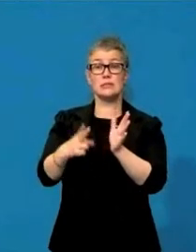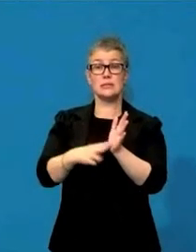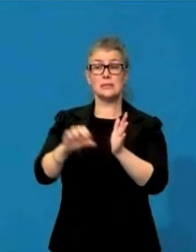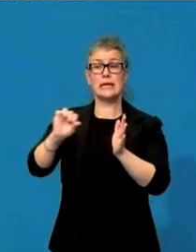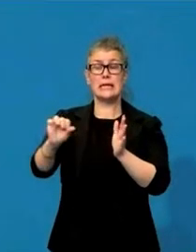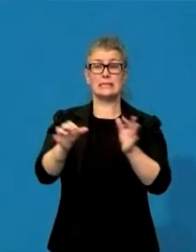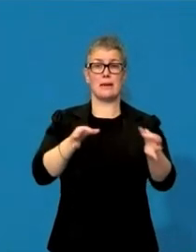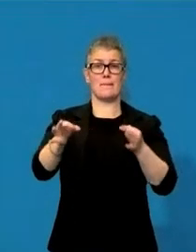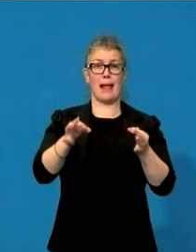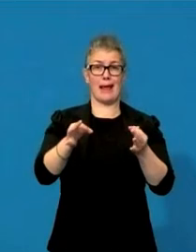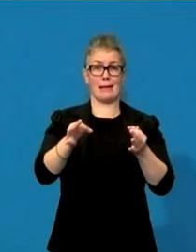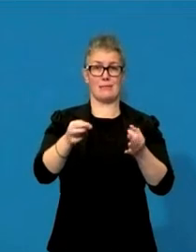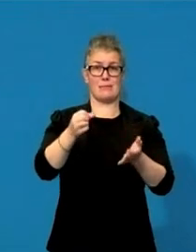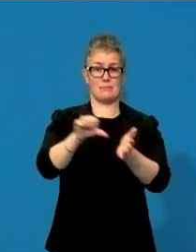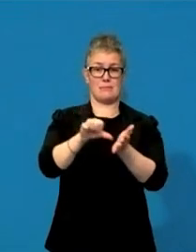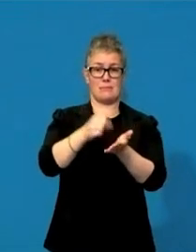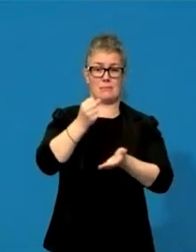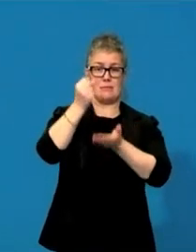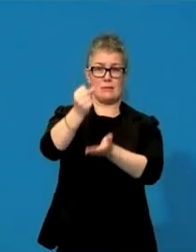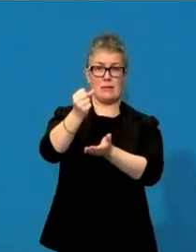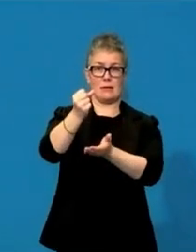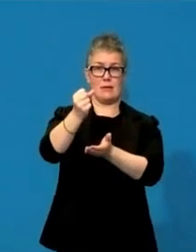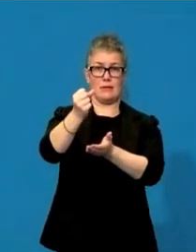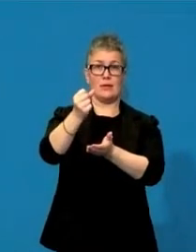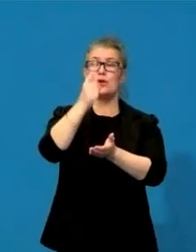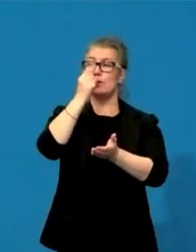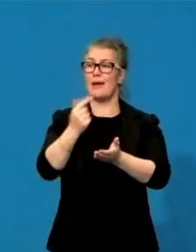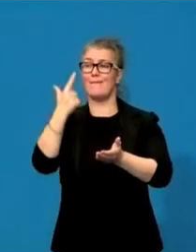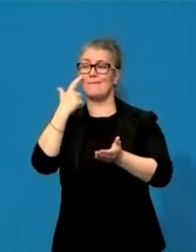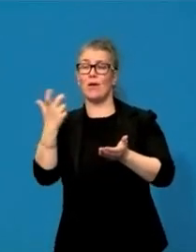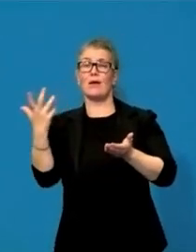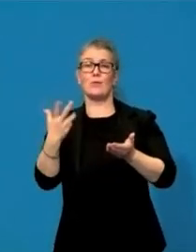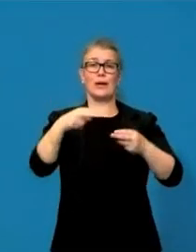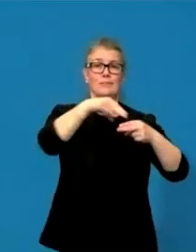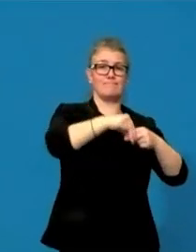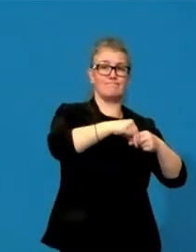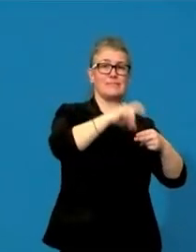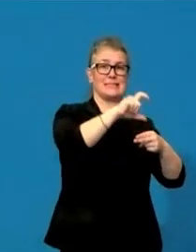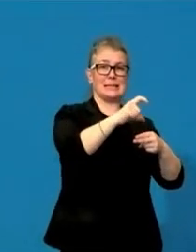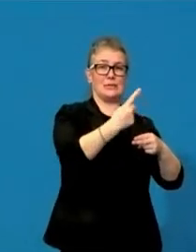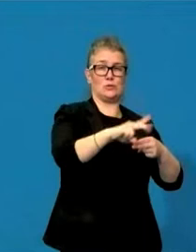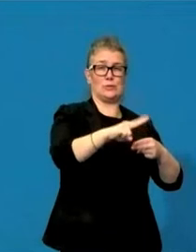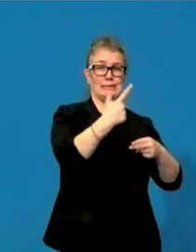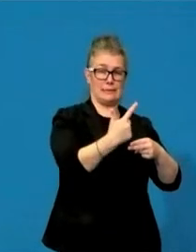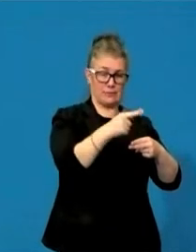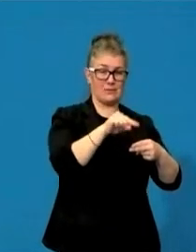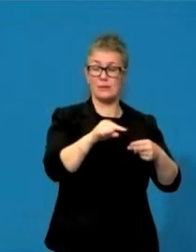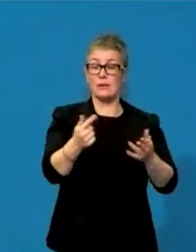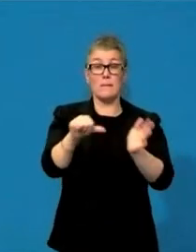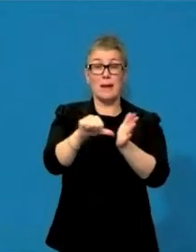Commissioners, appears at Hearing Bundle C, tab 27 - has not been utilised because the